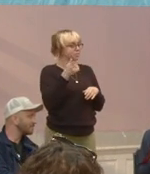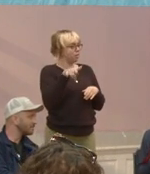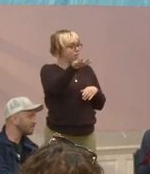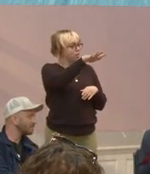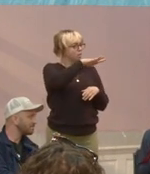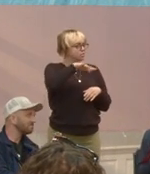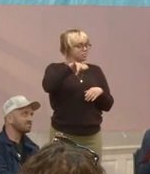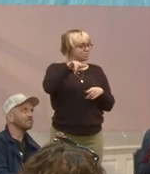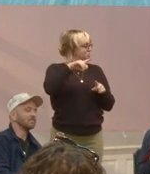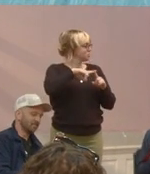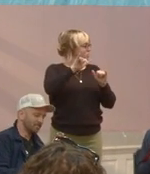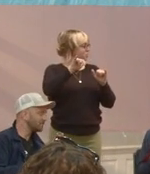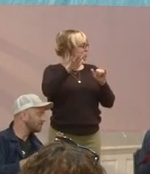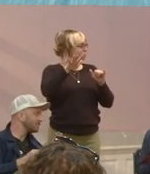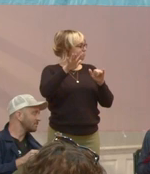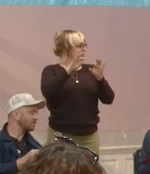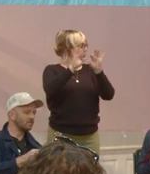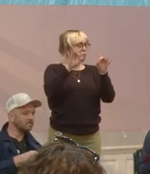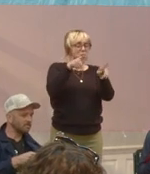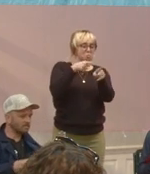these forms must become professional lines, which is has